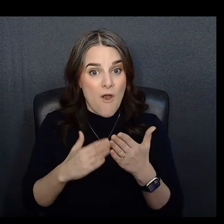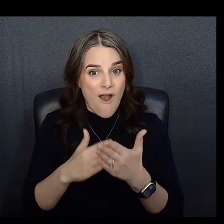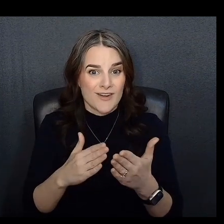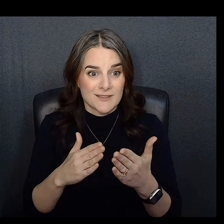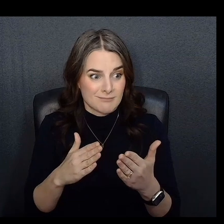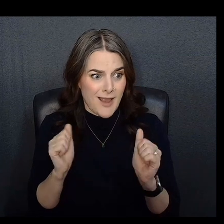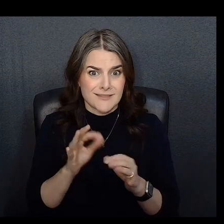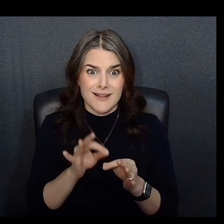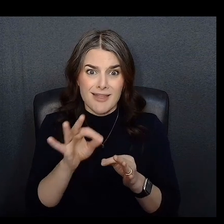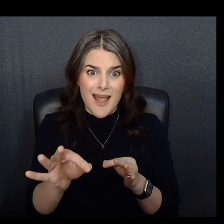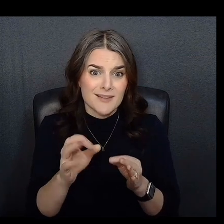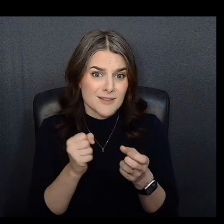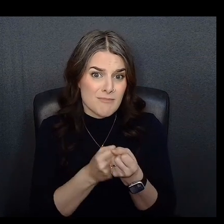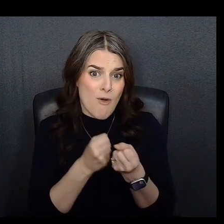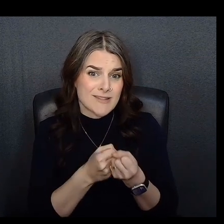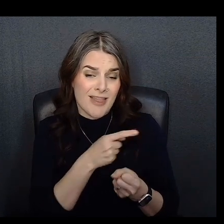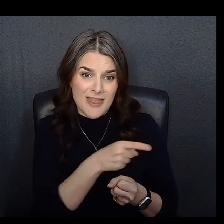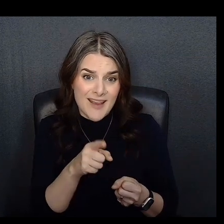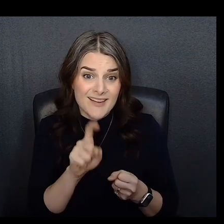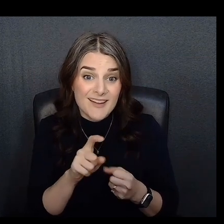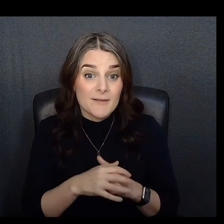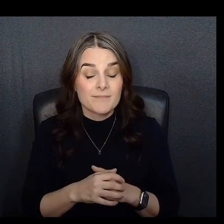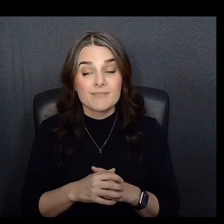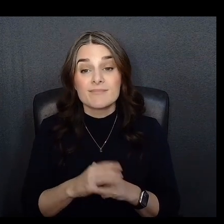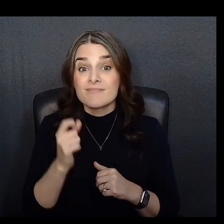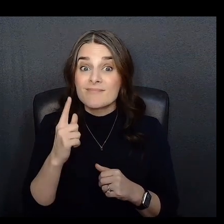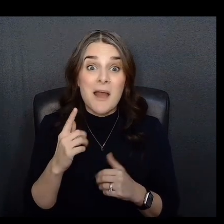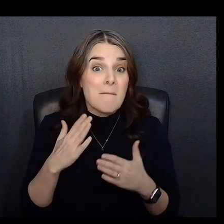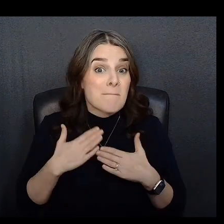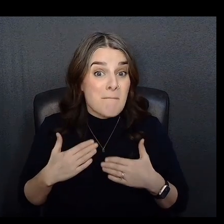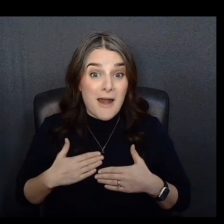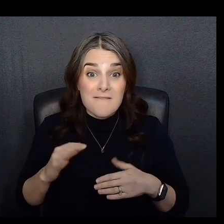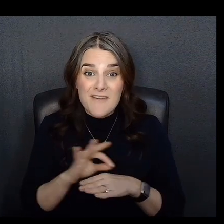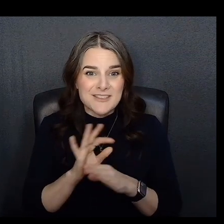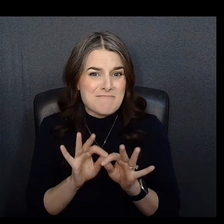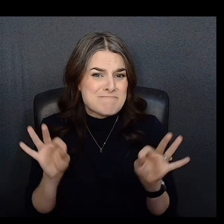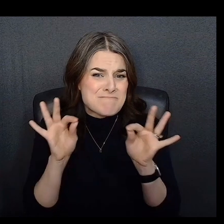But then, too, bodily functions are important to talk about. Kids love to talk about farts and poop.